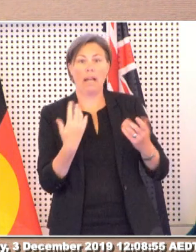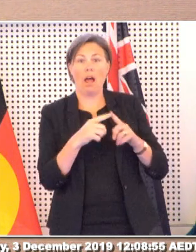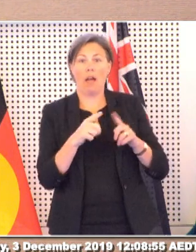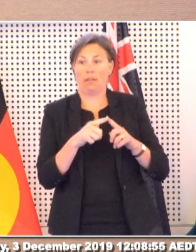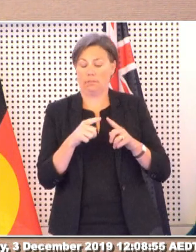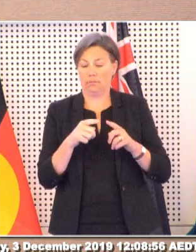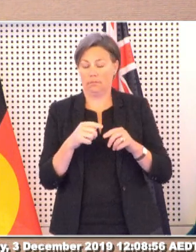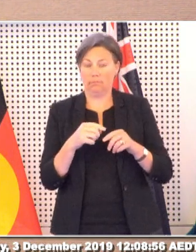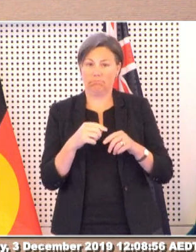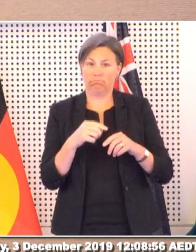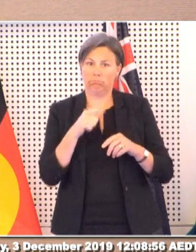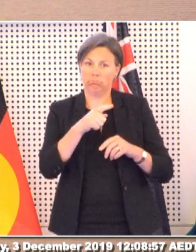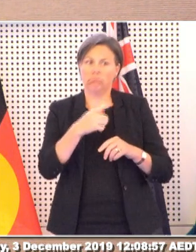person with high support needs.